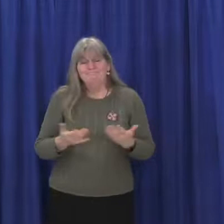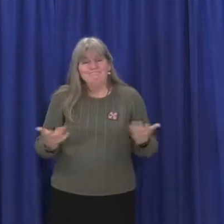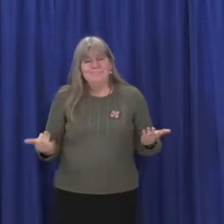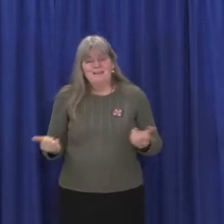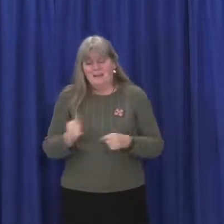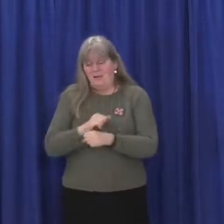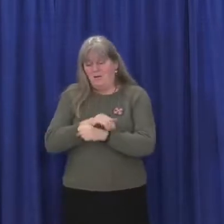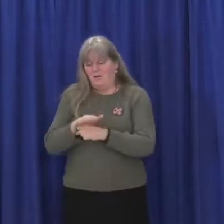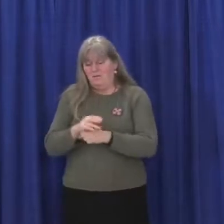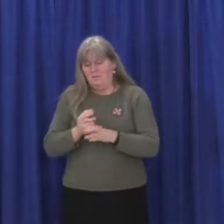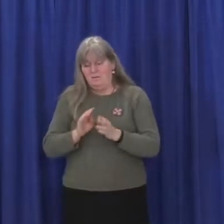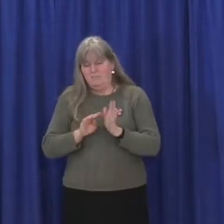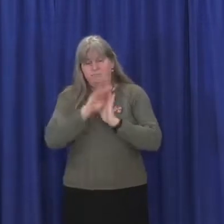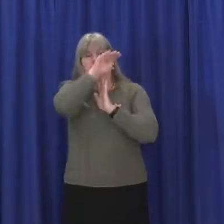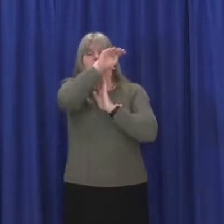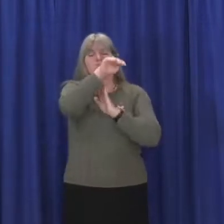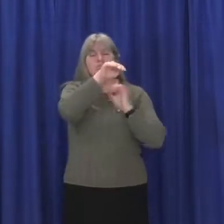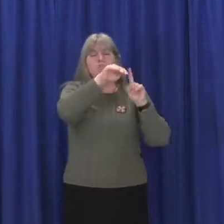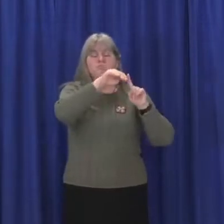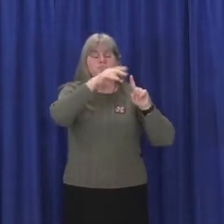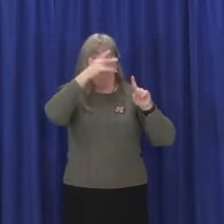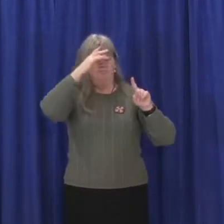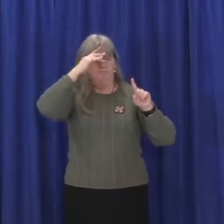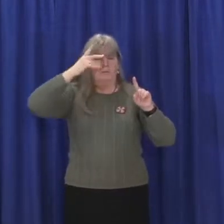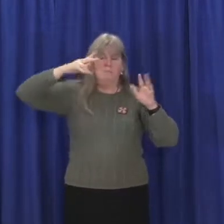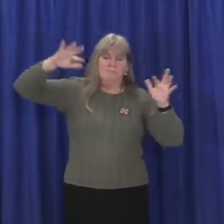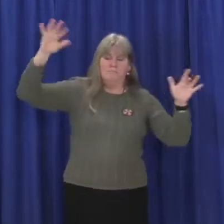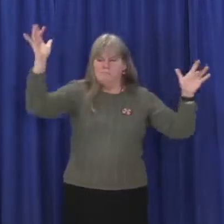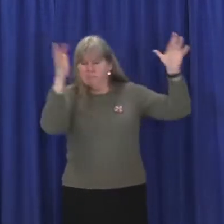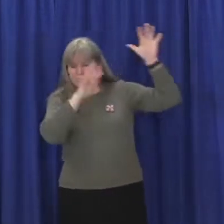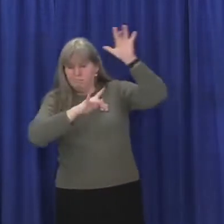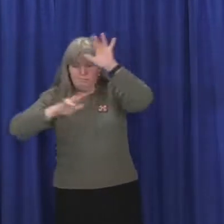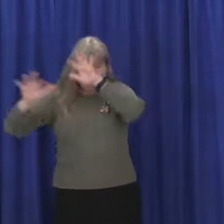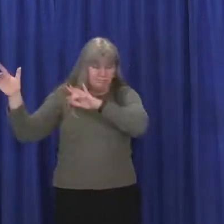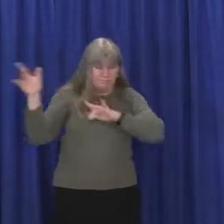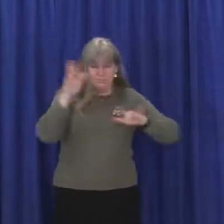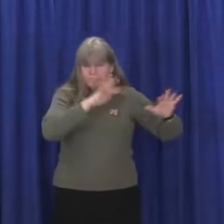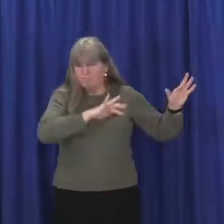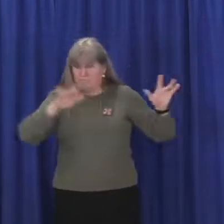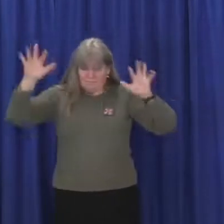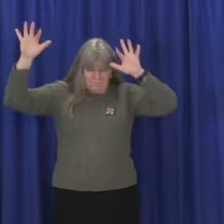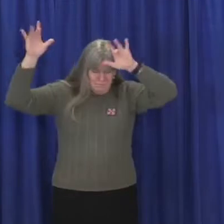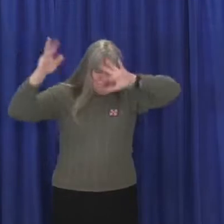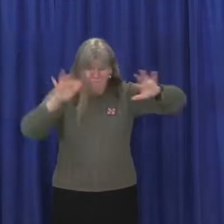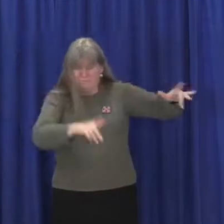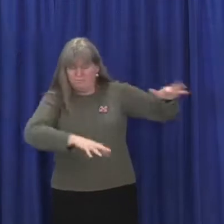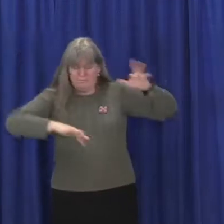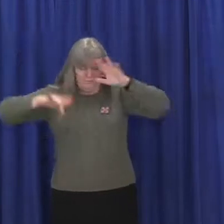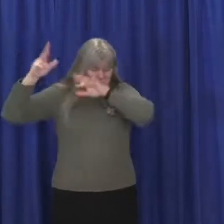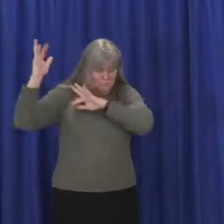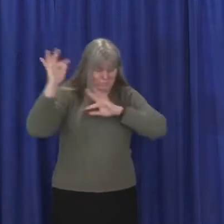is like a snowstorm. One might say a blizzard. The snow is falling heavily now and it's time to go slow,